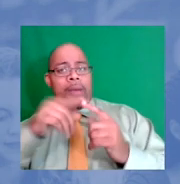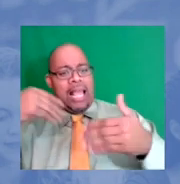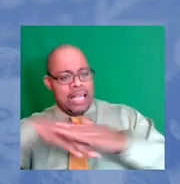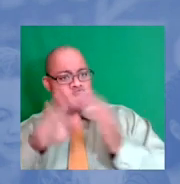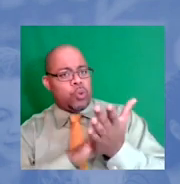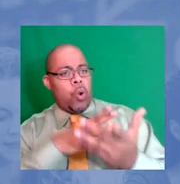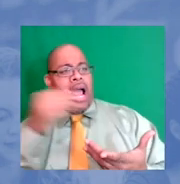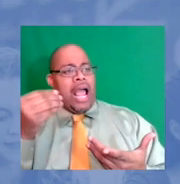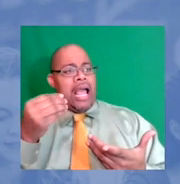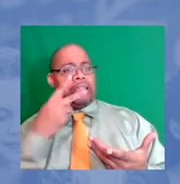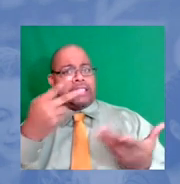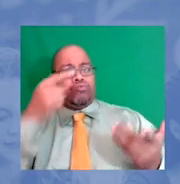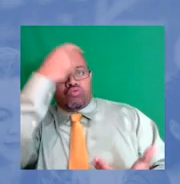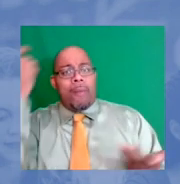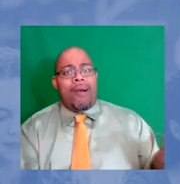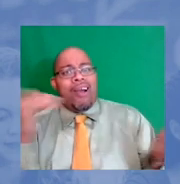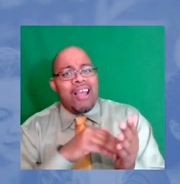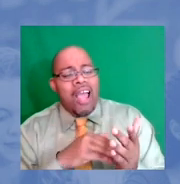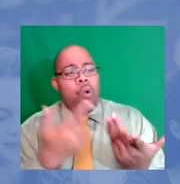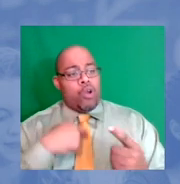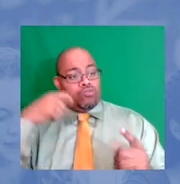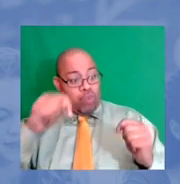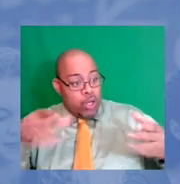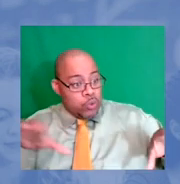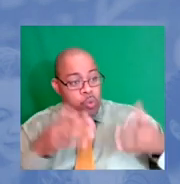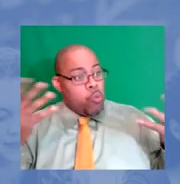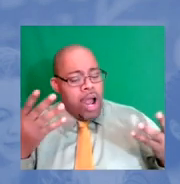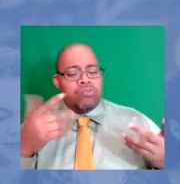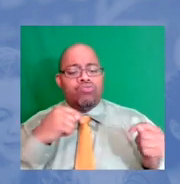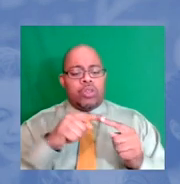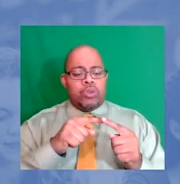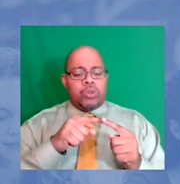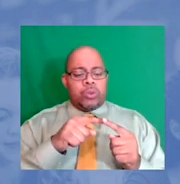SO WHAT WE WORKED HARD TO DO WAS EMBED THE TRAUMA INFORMED PRACTICES WORK ALONGSIDE THE